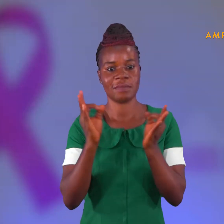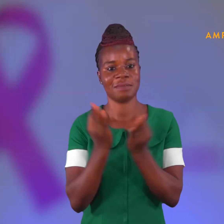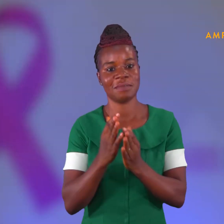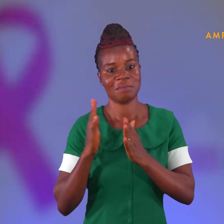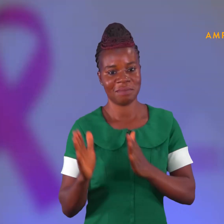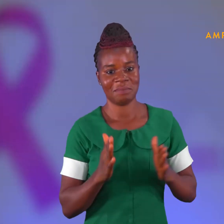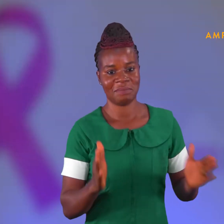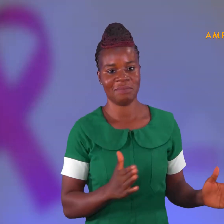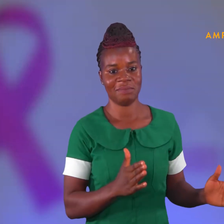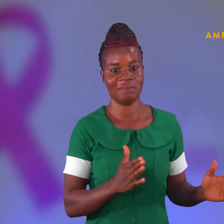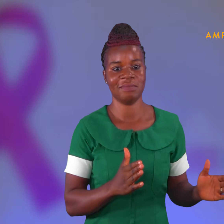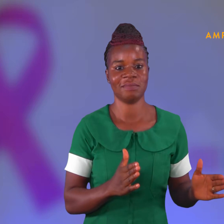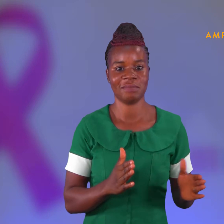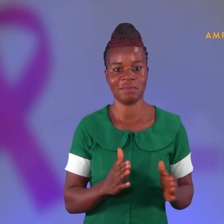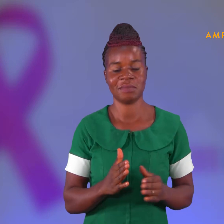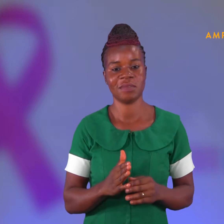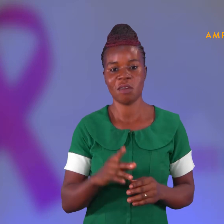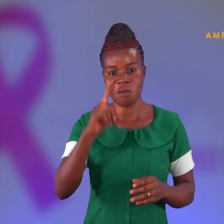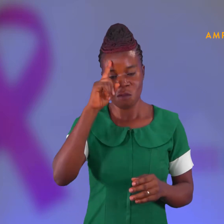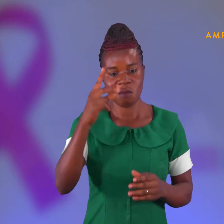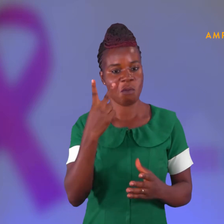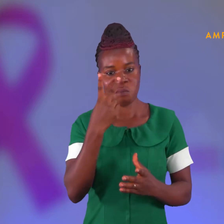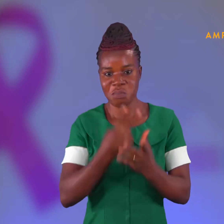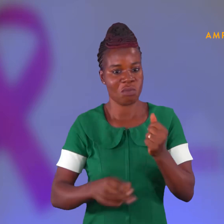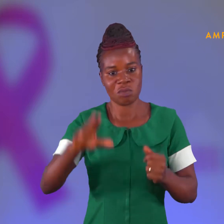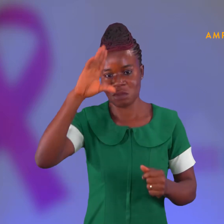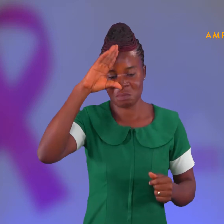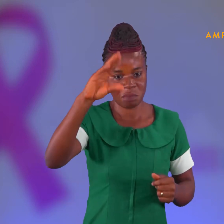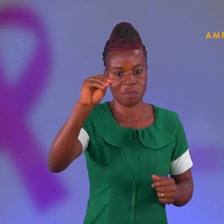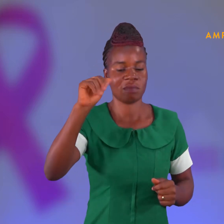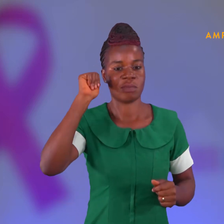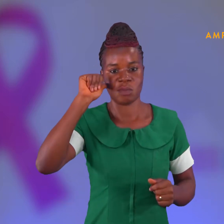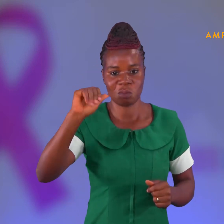Family planning is for both men and women.